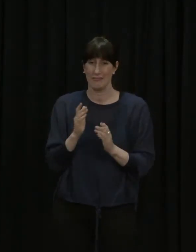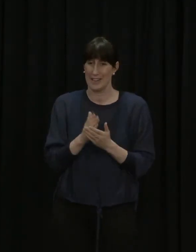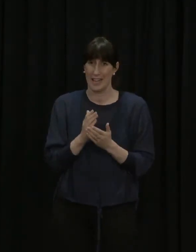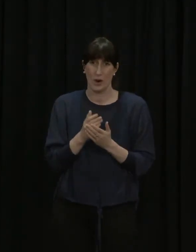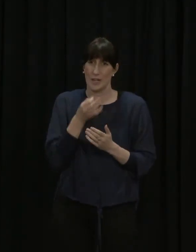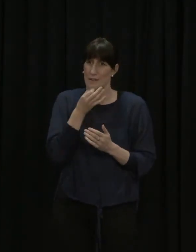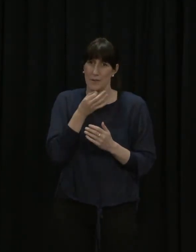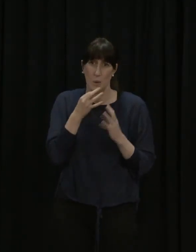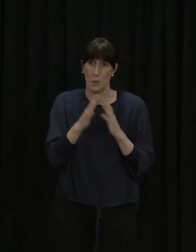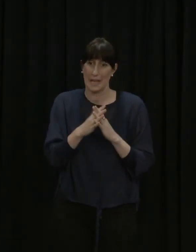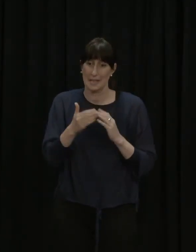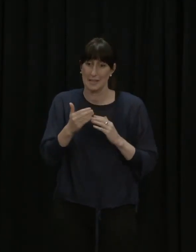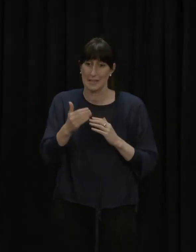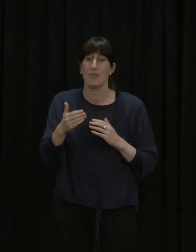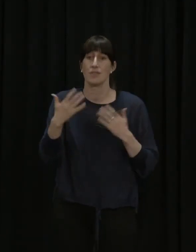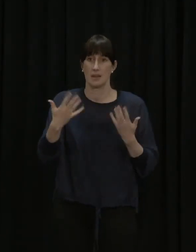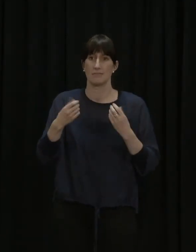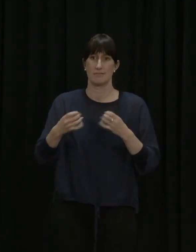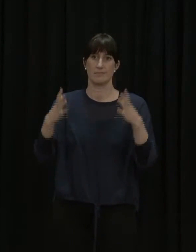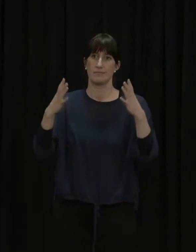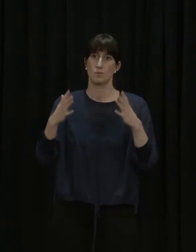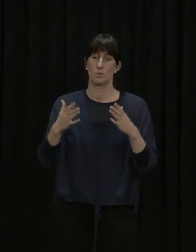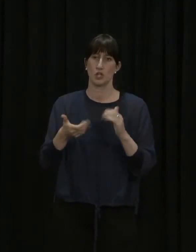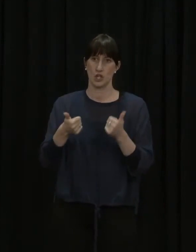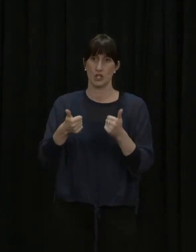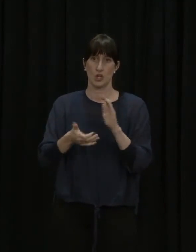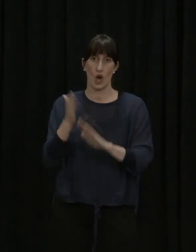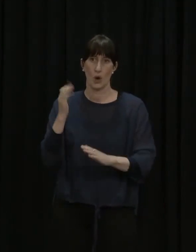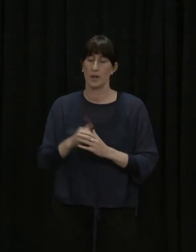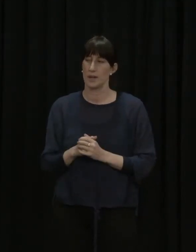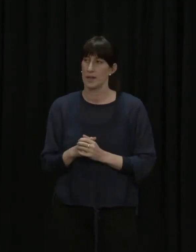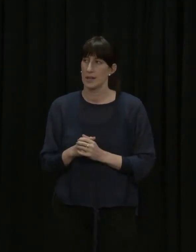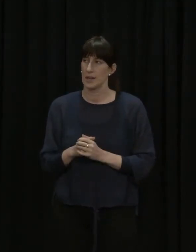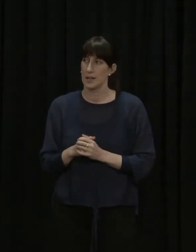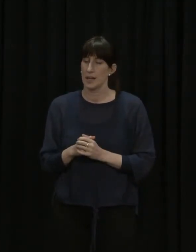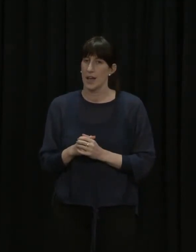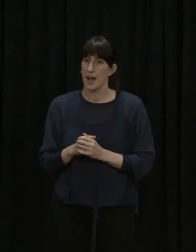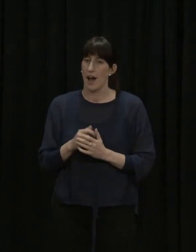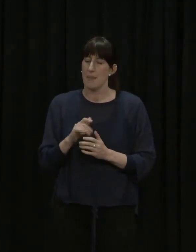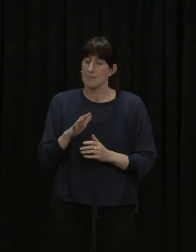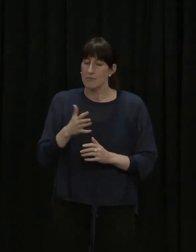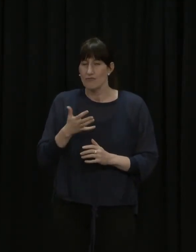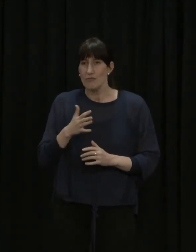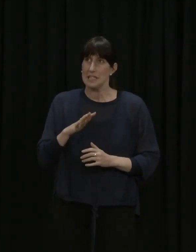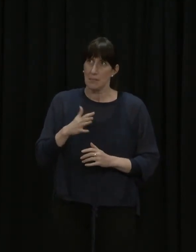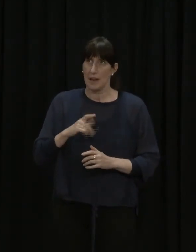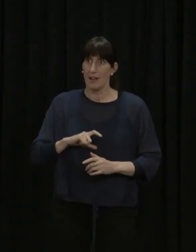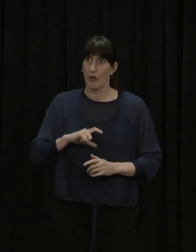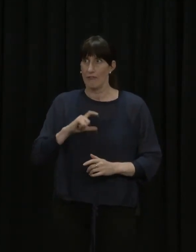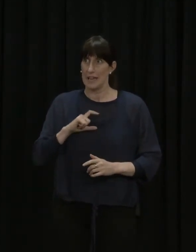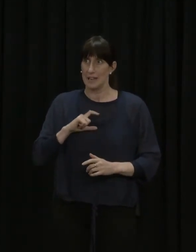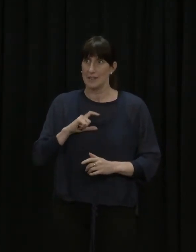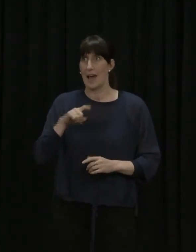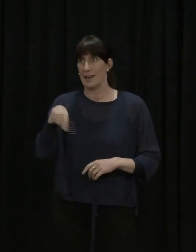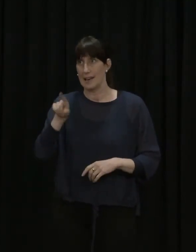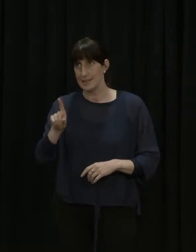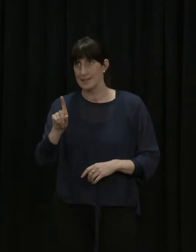days so that they can start testing it and all the kinks can be I doubt before we roll